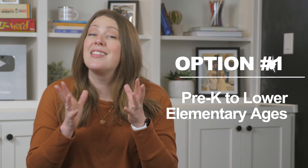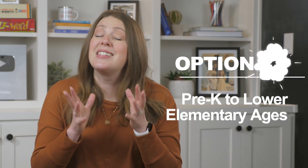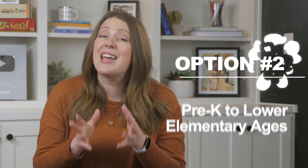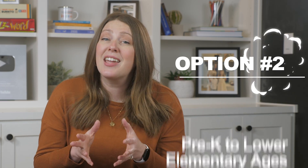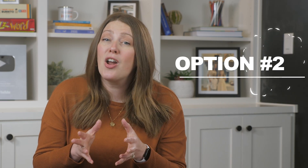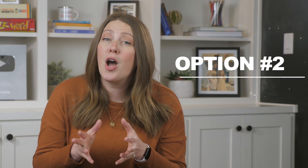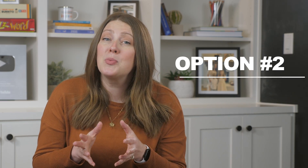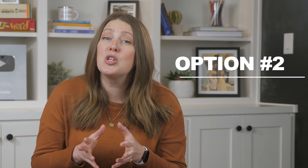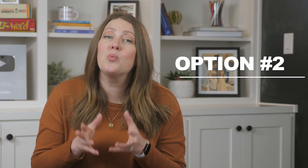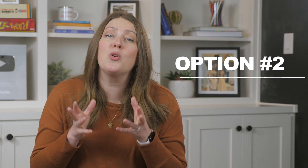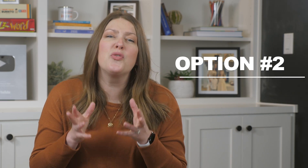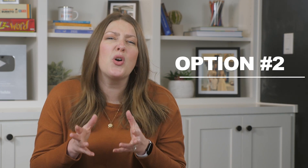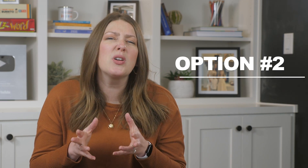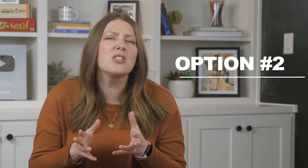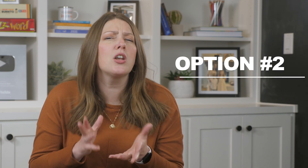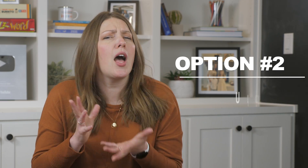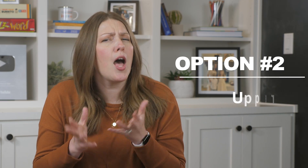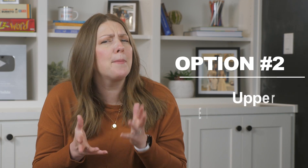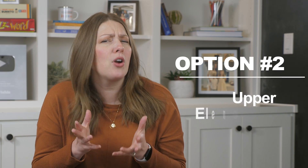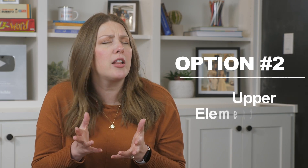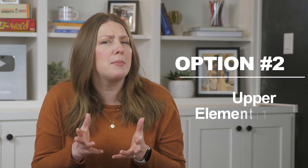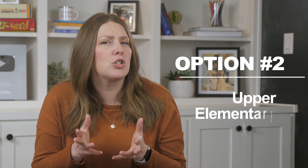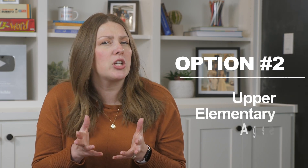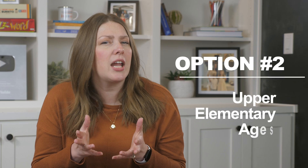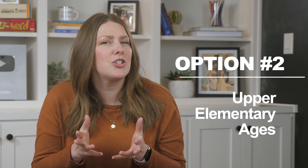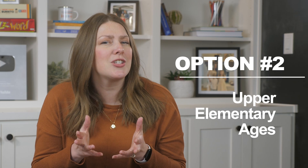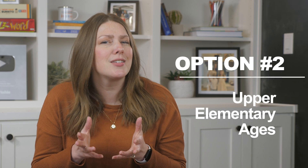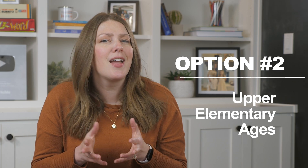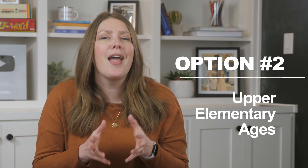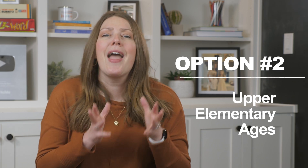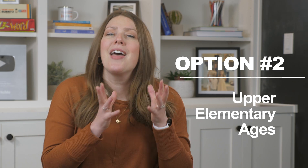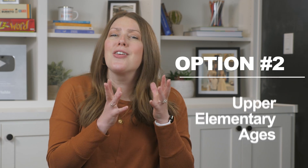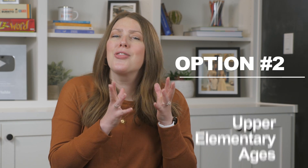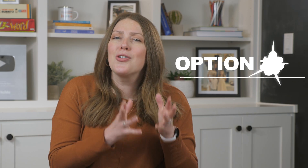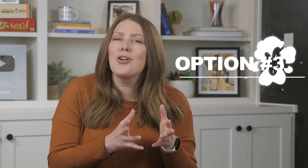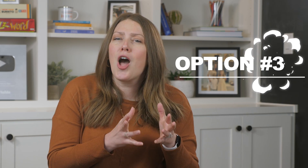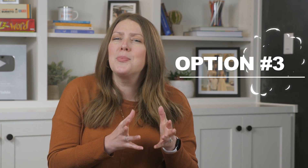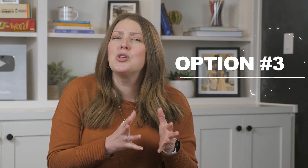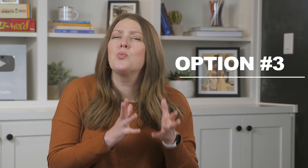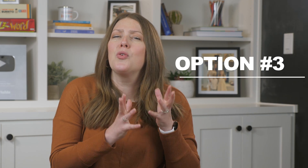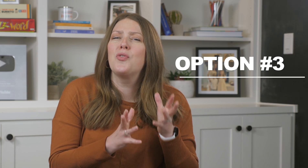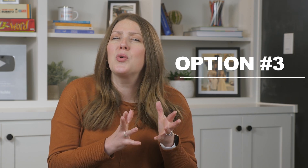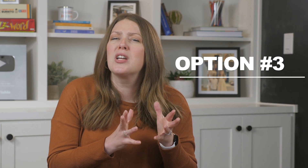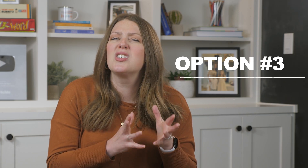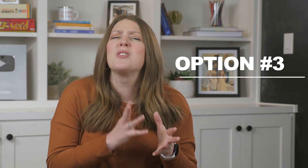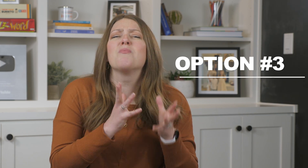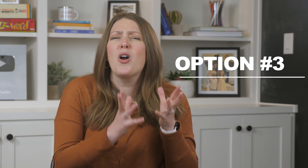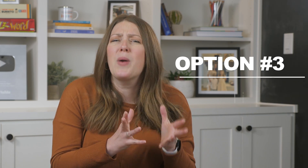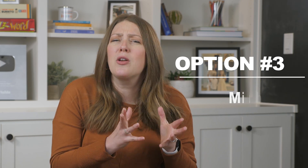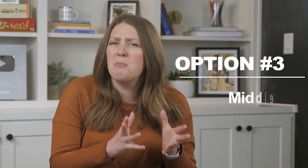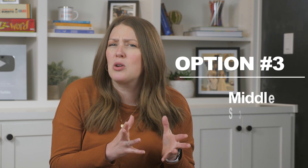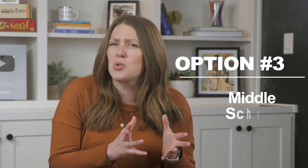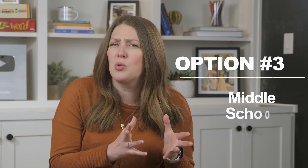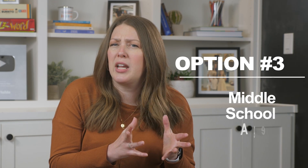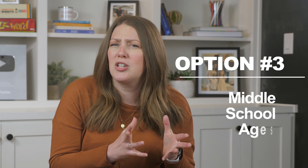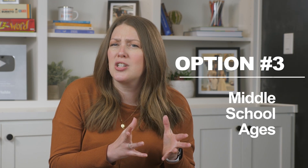The second option will focus on upper elementary ages, and the third option will focus around middle school ages.